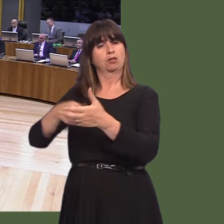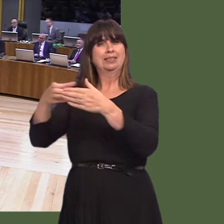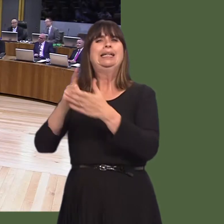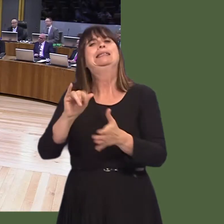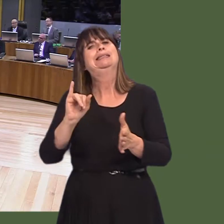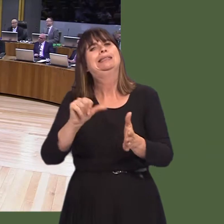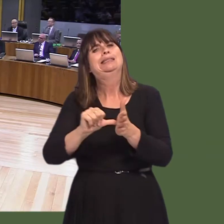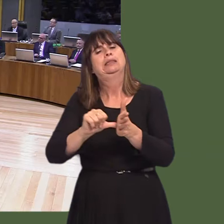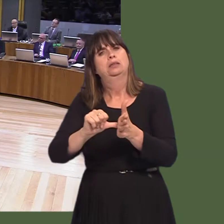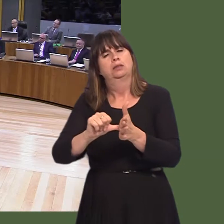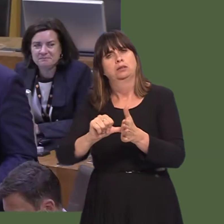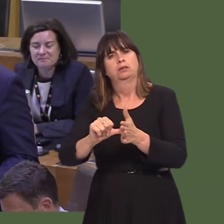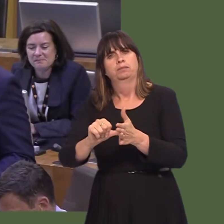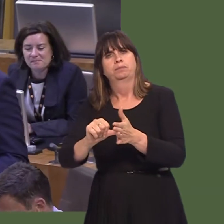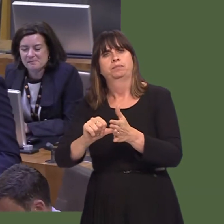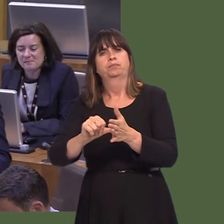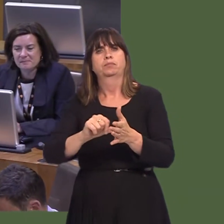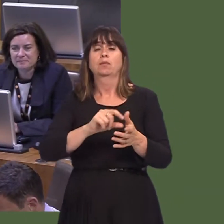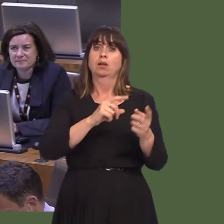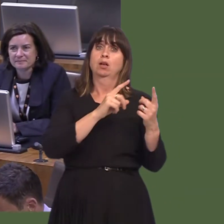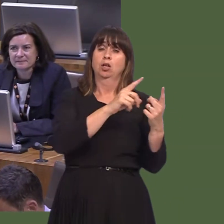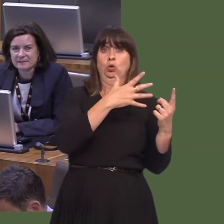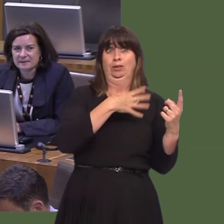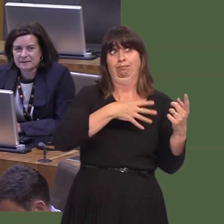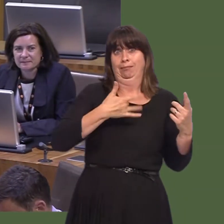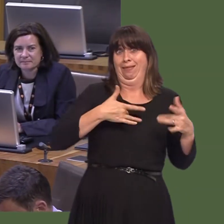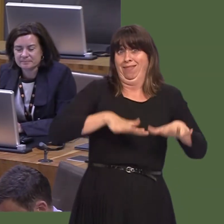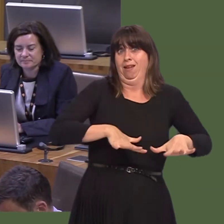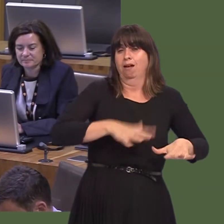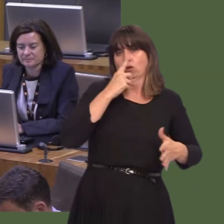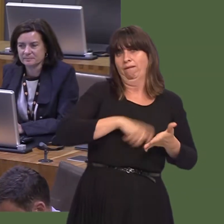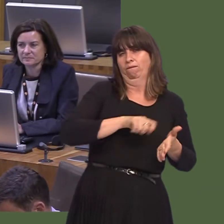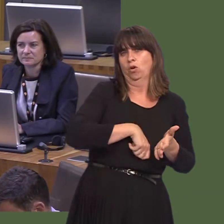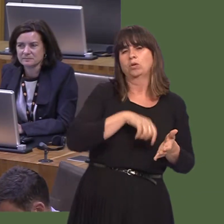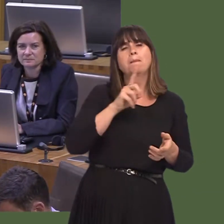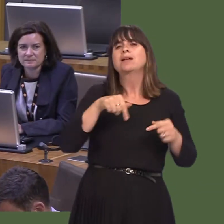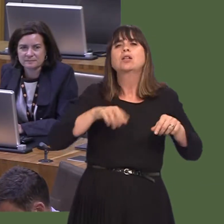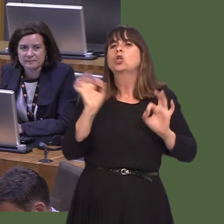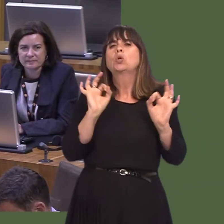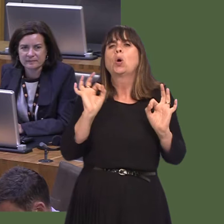There are two ways in which you can establish someone's right to vote. One is residence, obviously; the other is citizenship. We don't have Welsh citizenship.